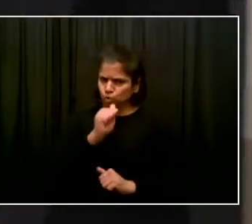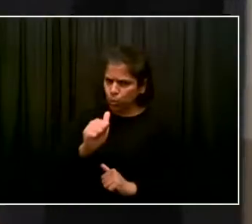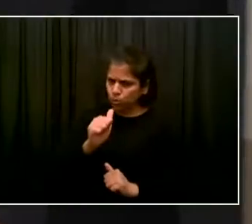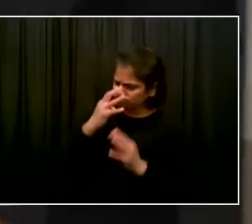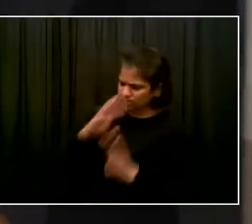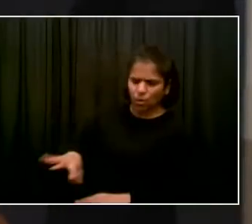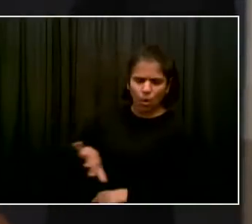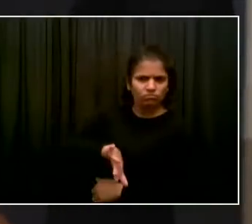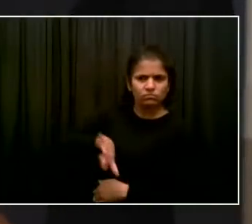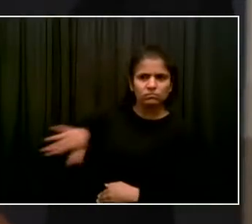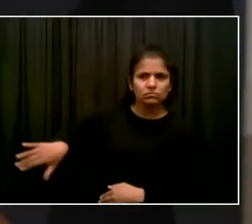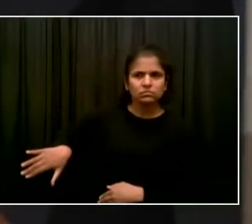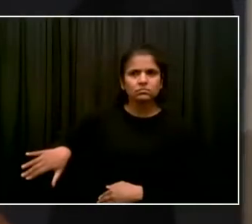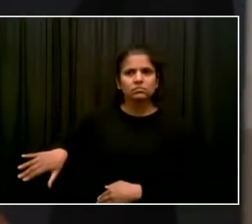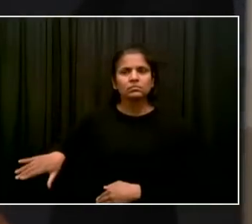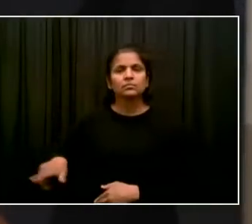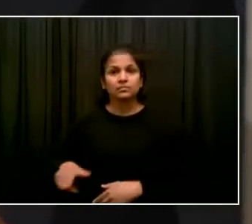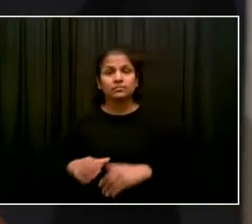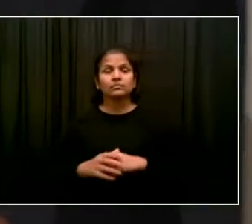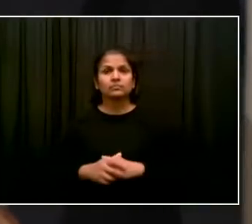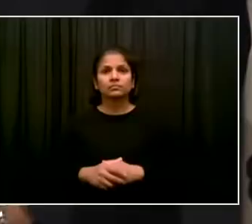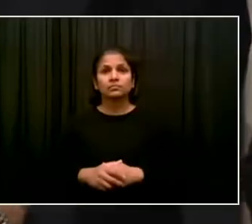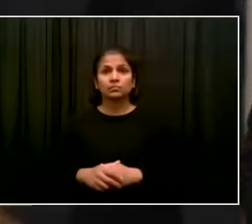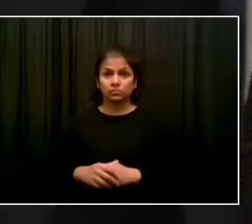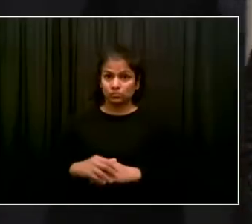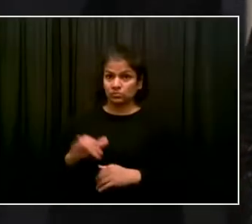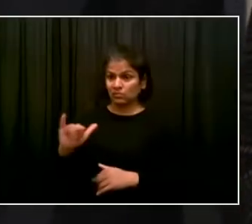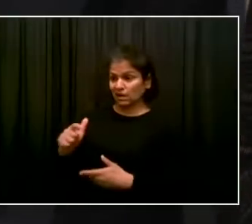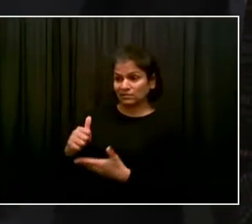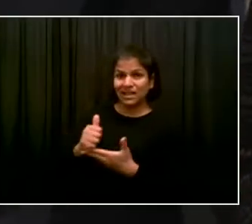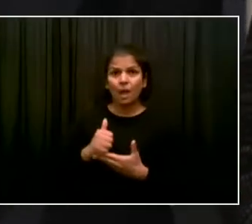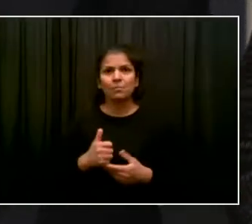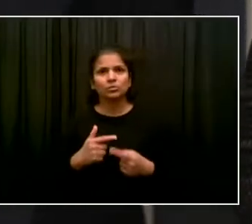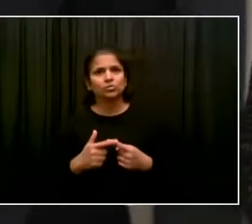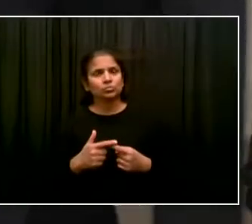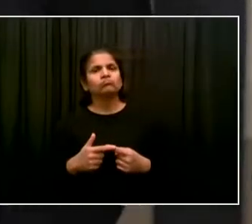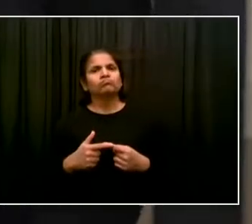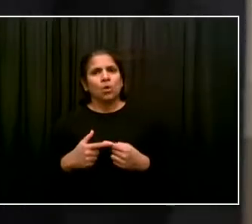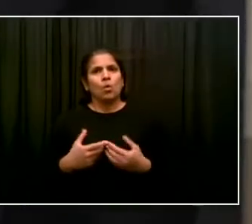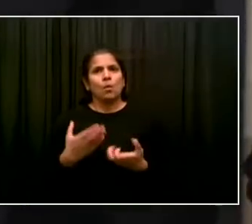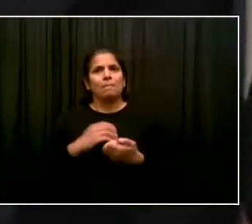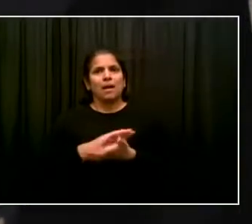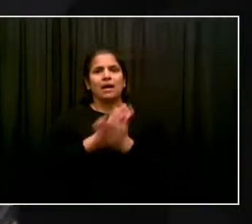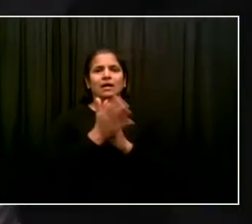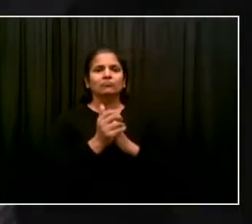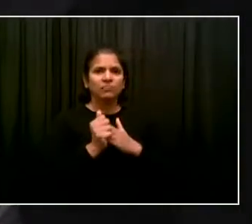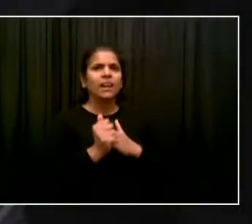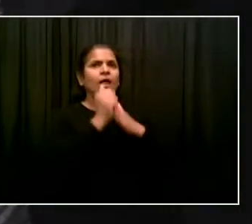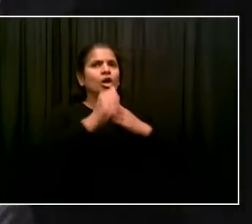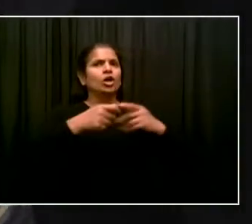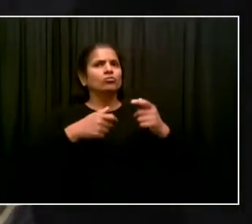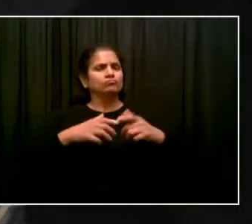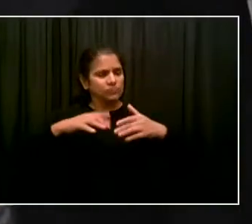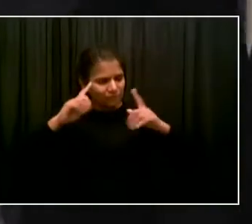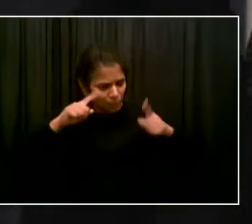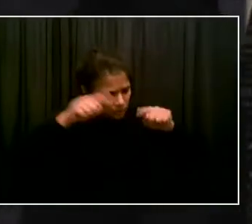IN NEW YORK, I BELIEVE FOR ALL HER CHILDREN, BUT PARTICULARLY